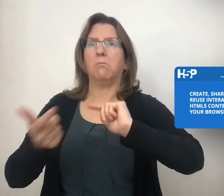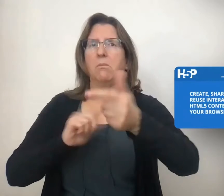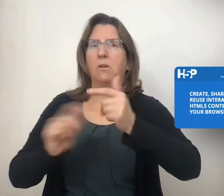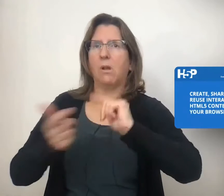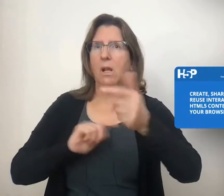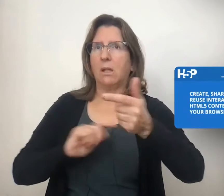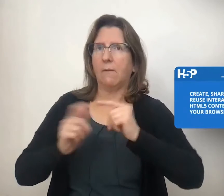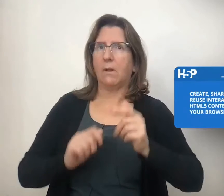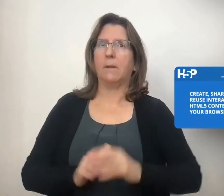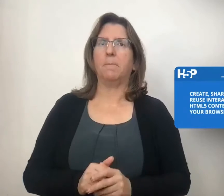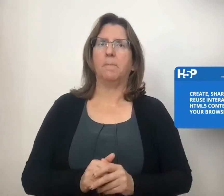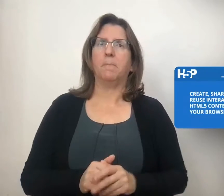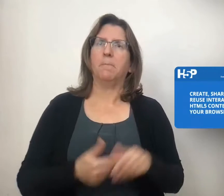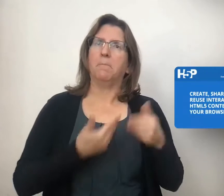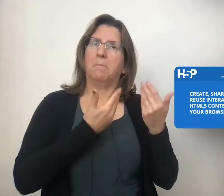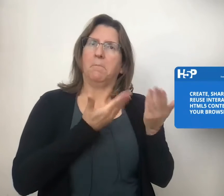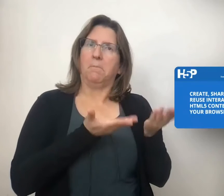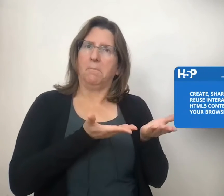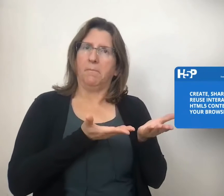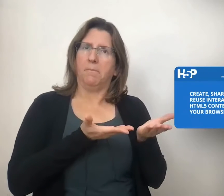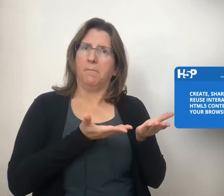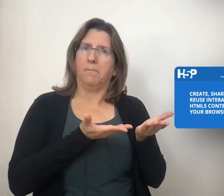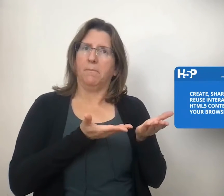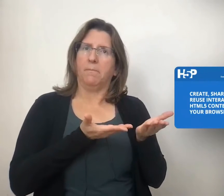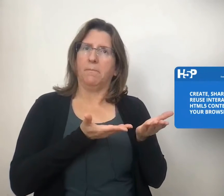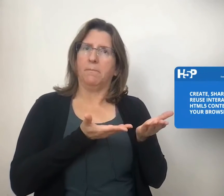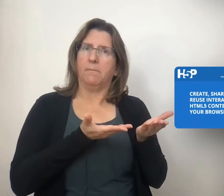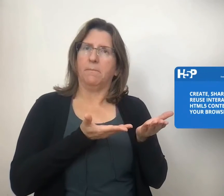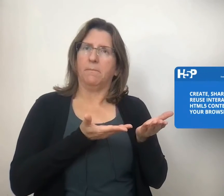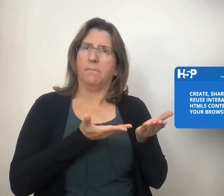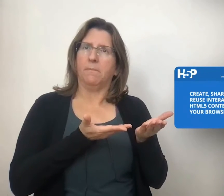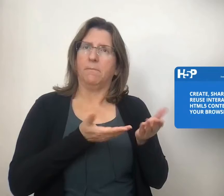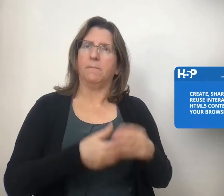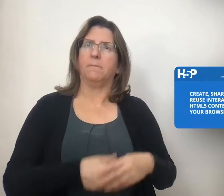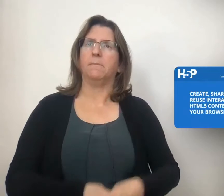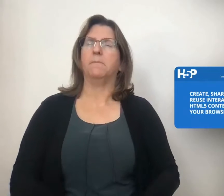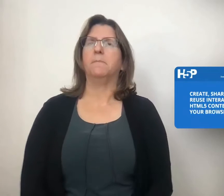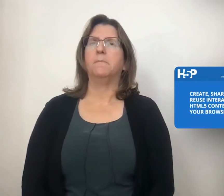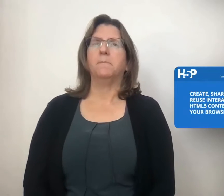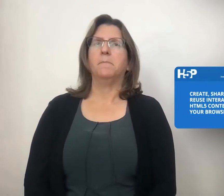More information is at this website.